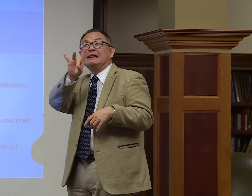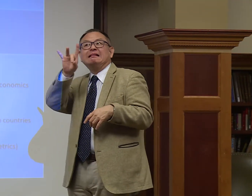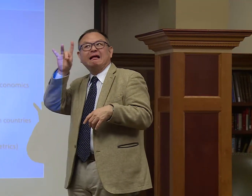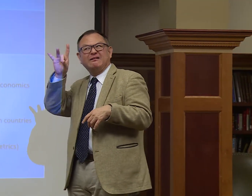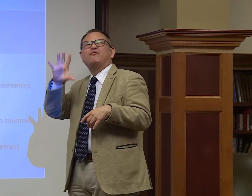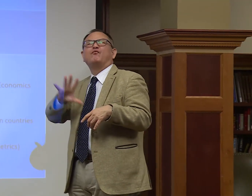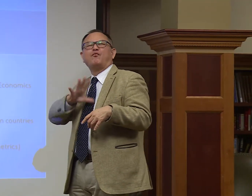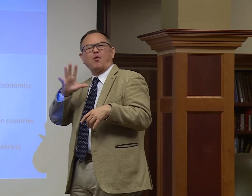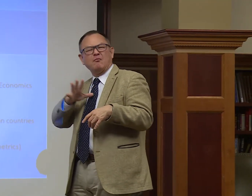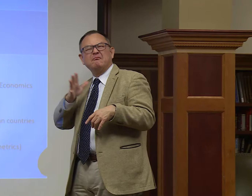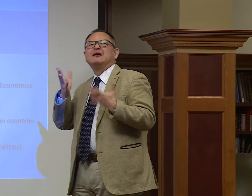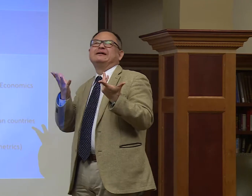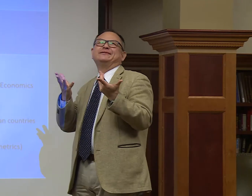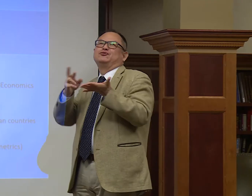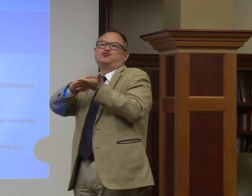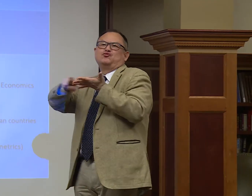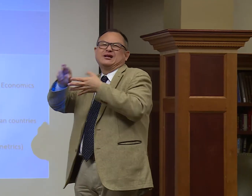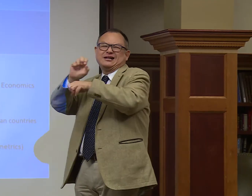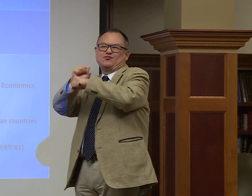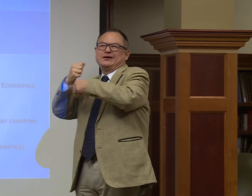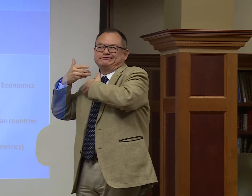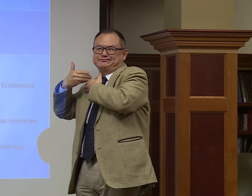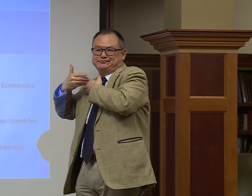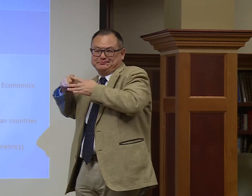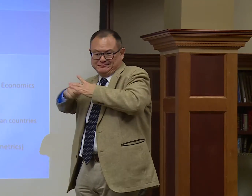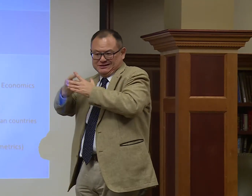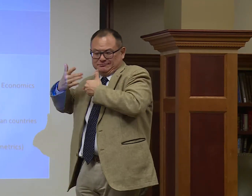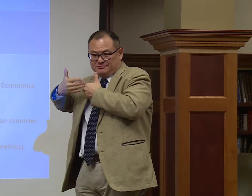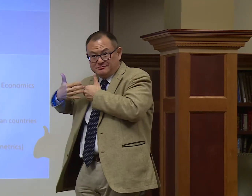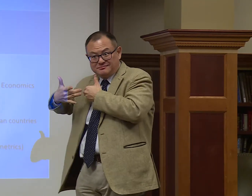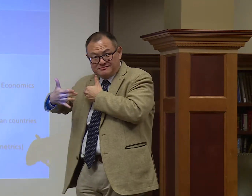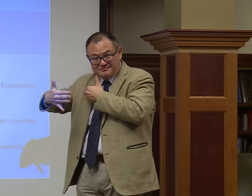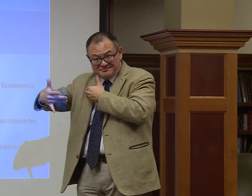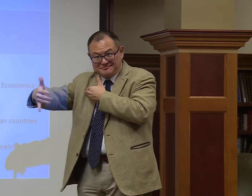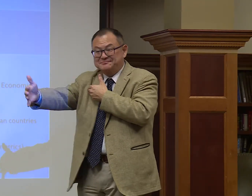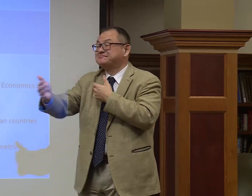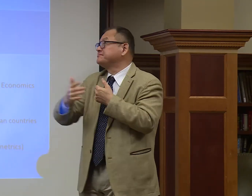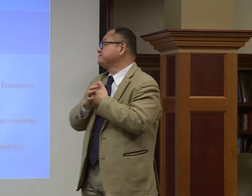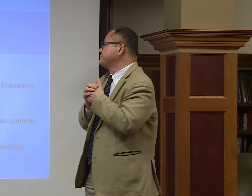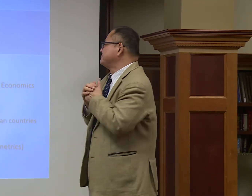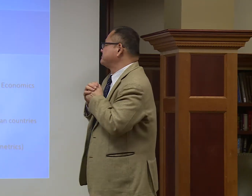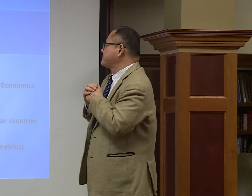So in 1988 is when I formally began doing research work.